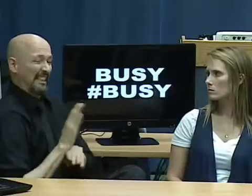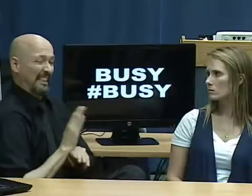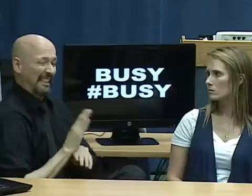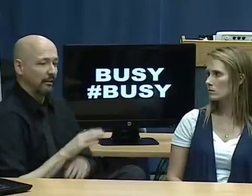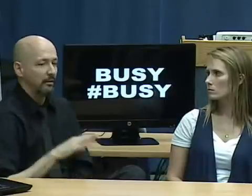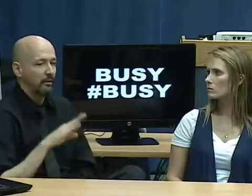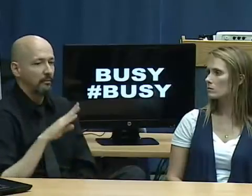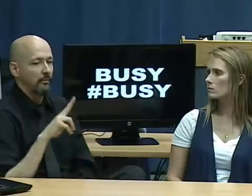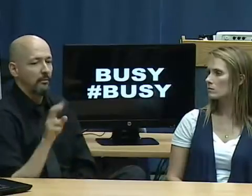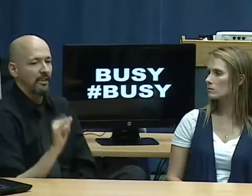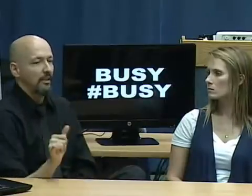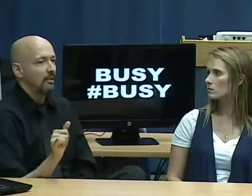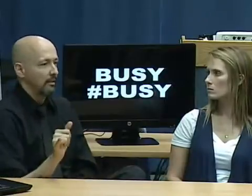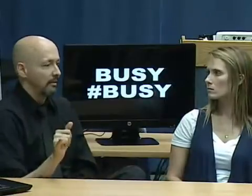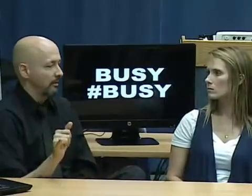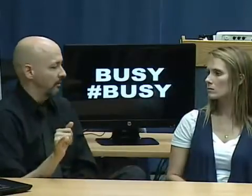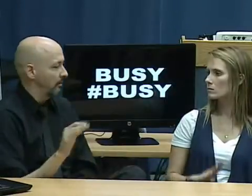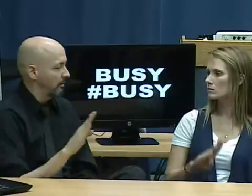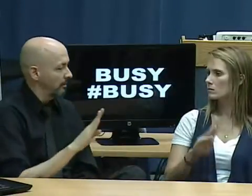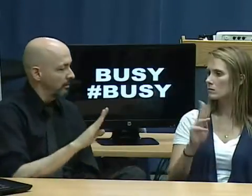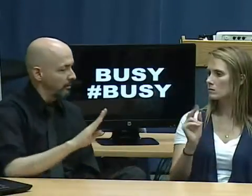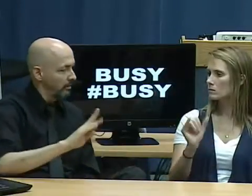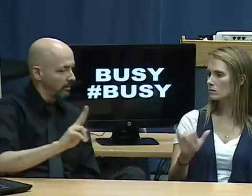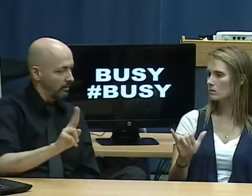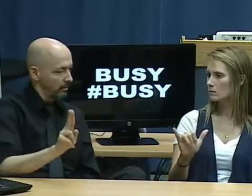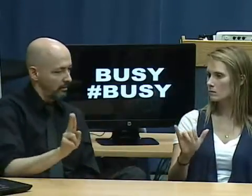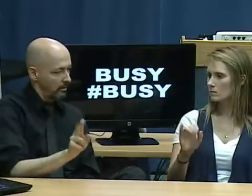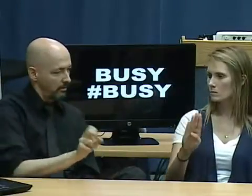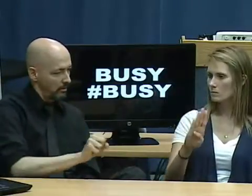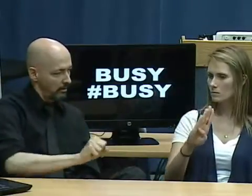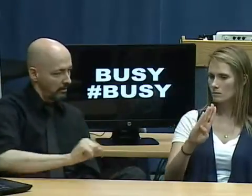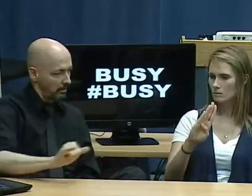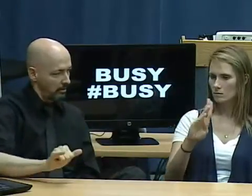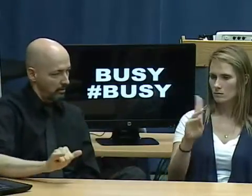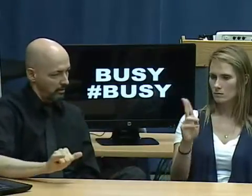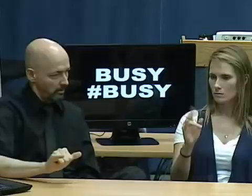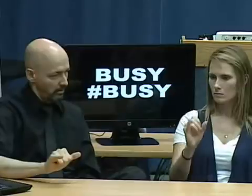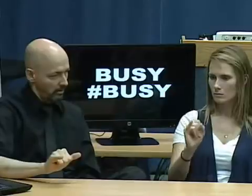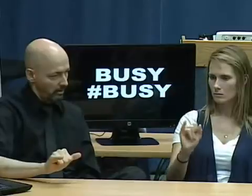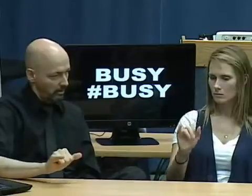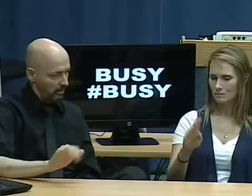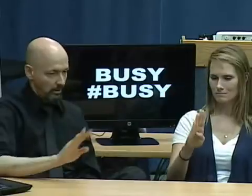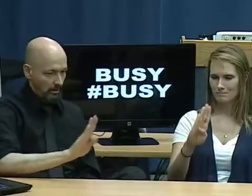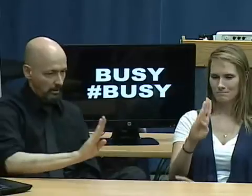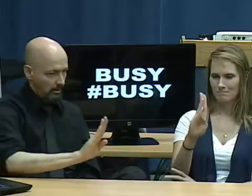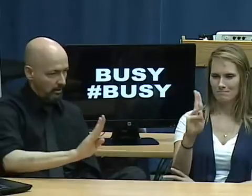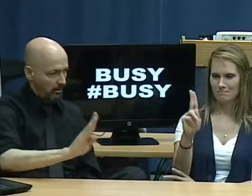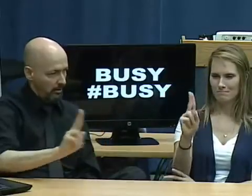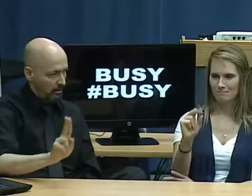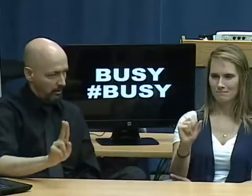Busy and #BUSY B... U... S... Y....